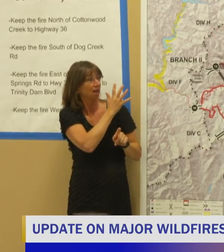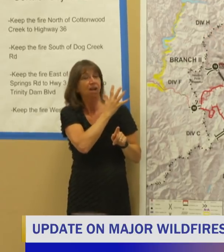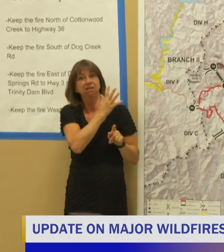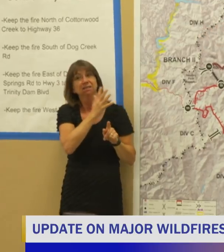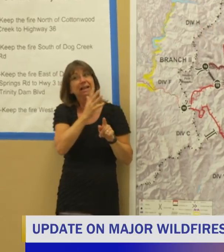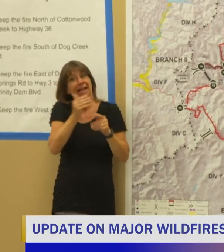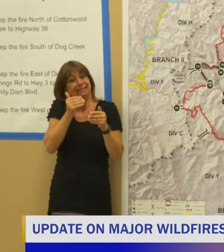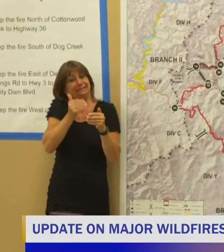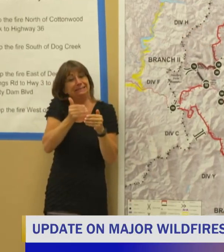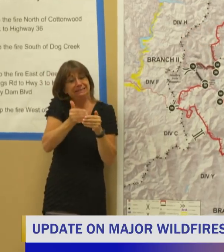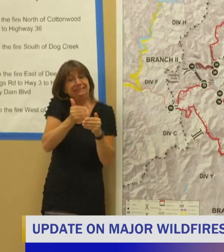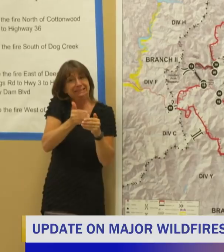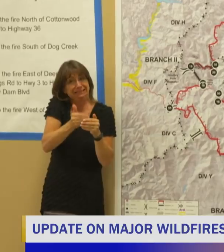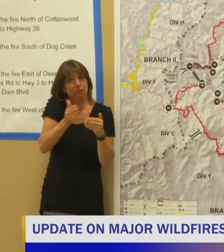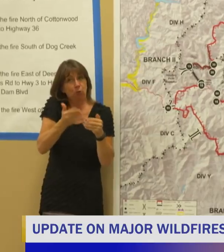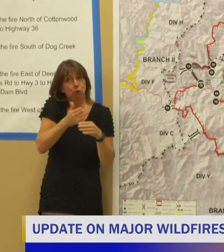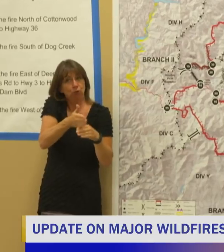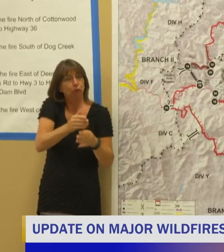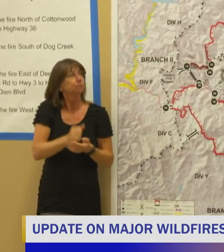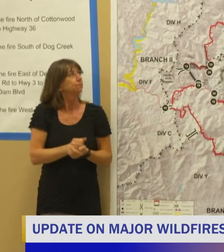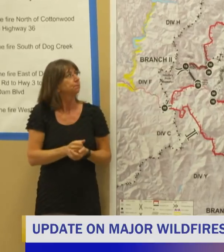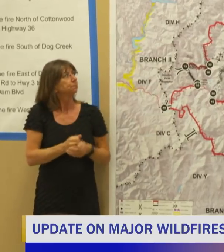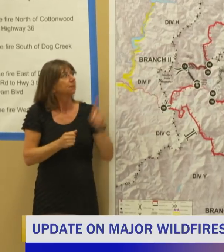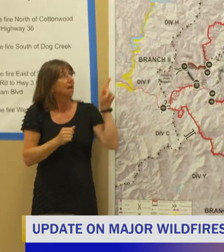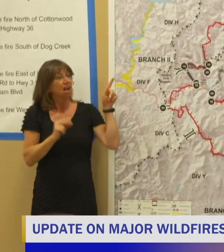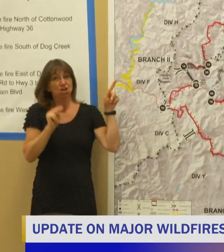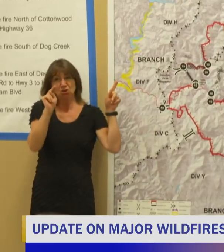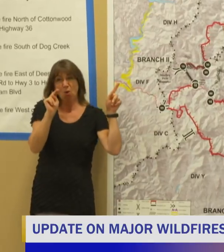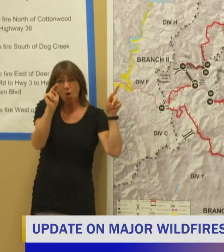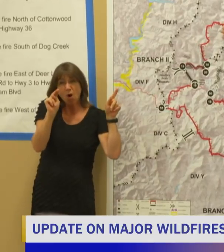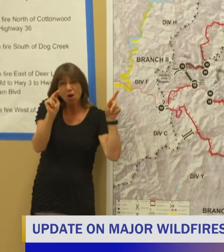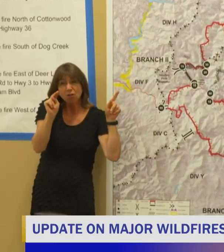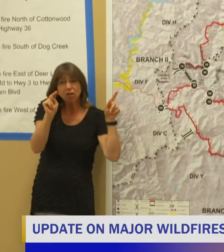a change their message was one of increasing hope